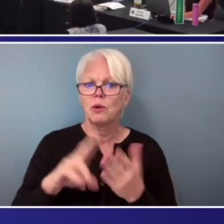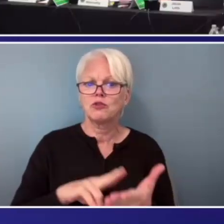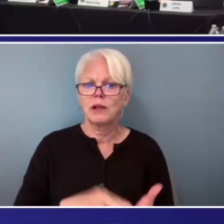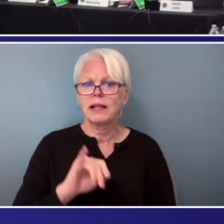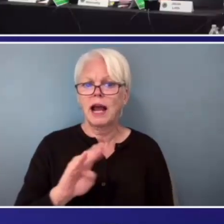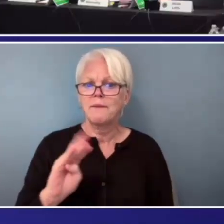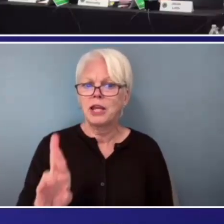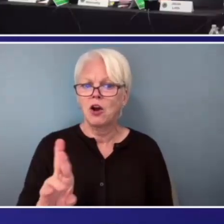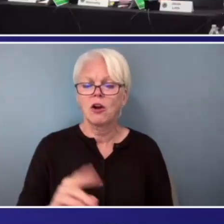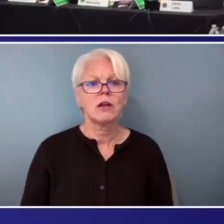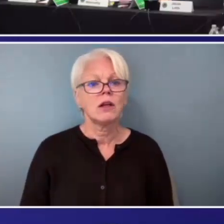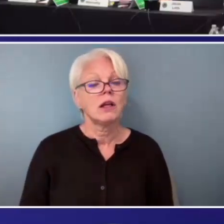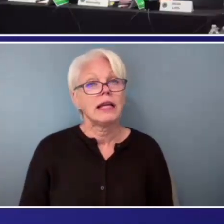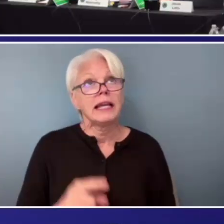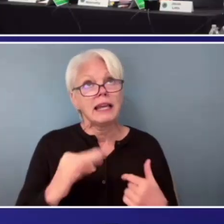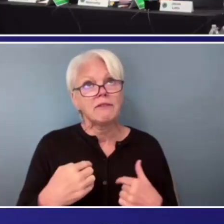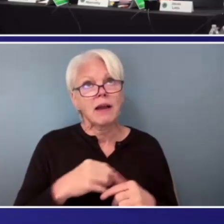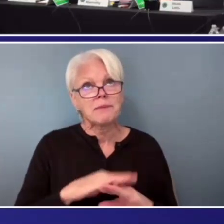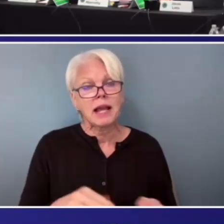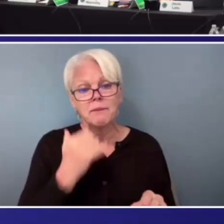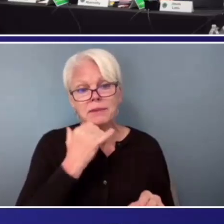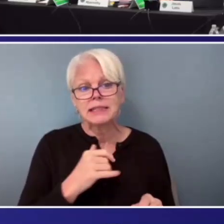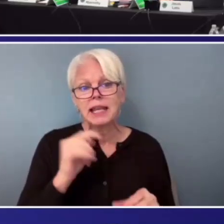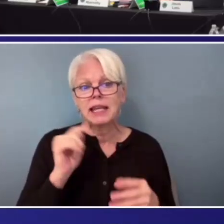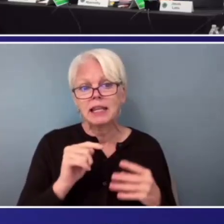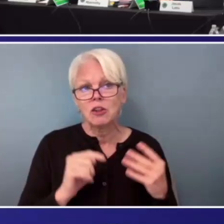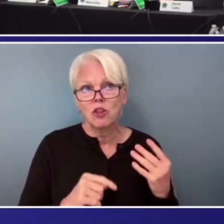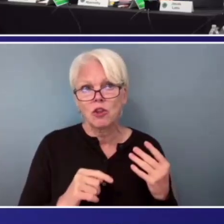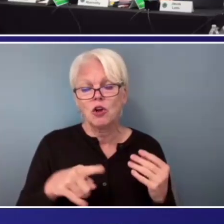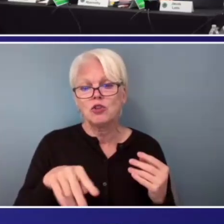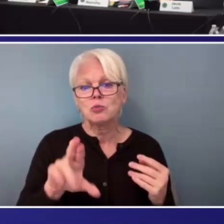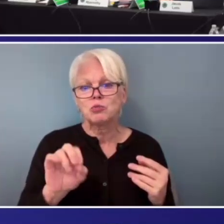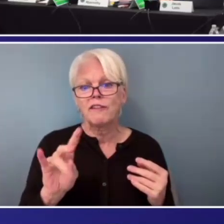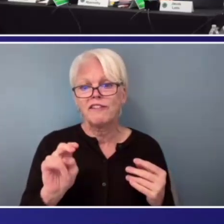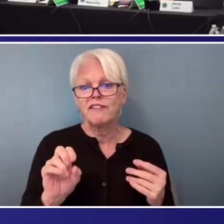I believe, if I'm not mistaken, those provisions are under the SAVE and